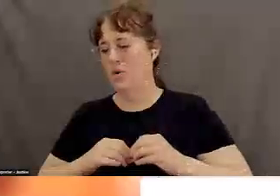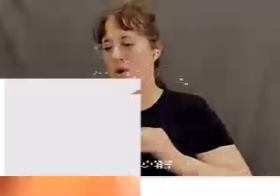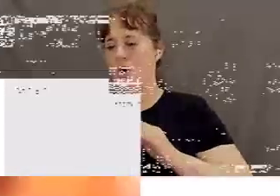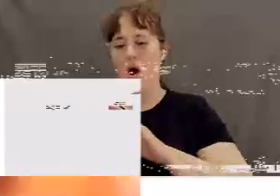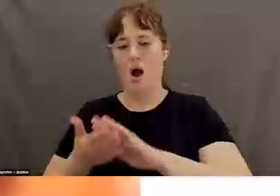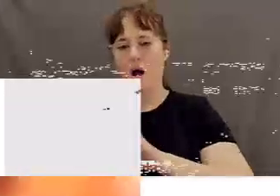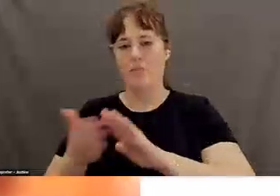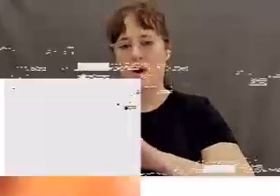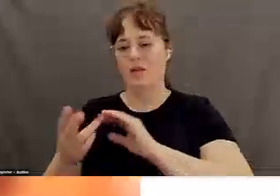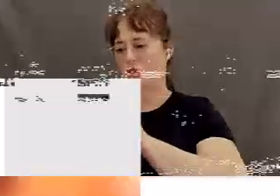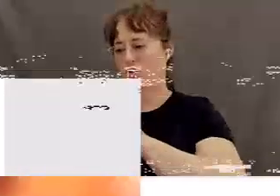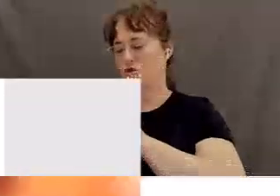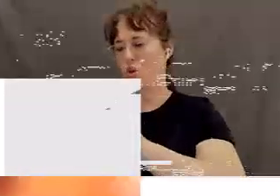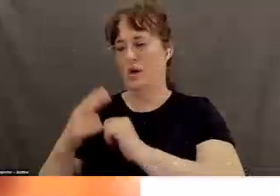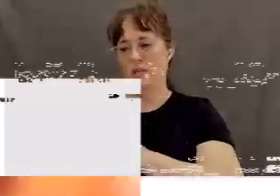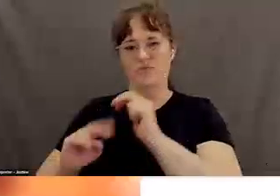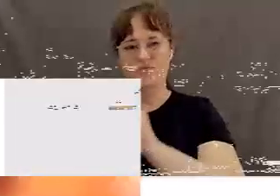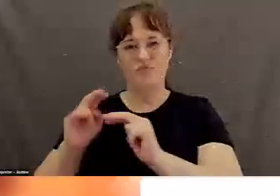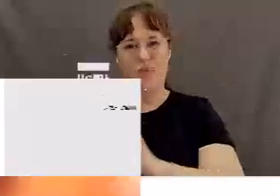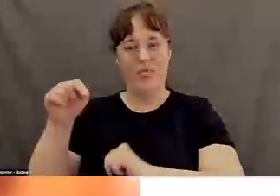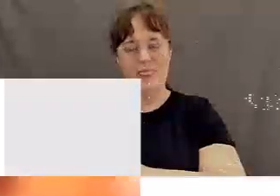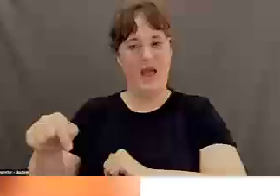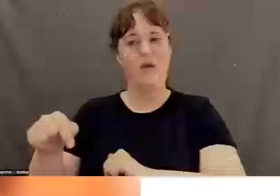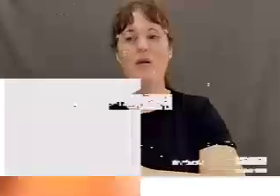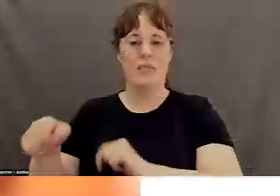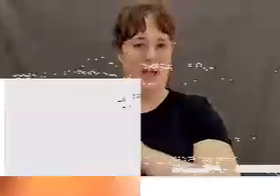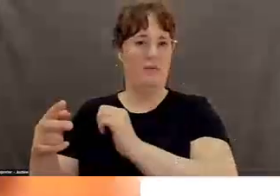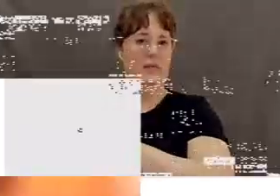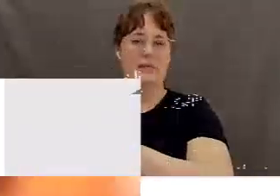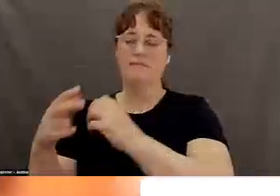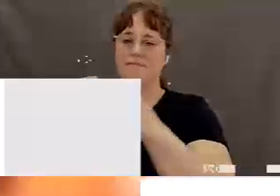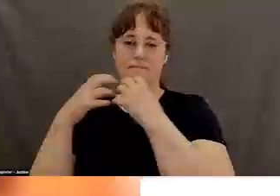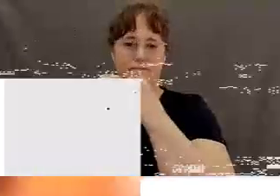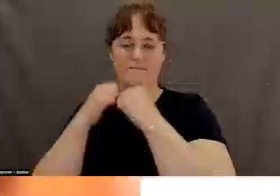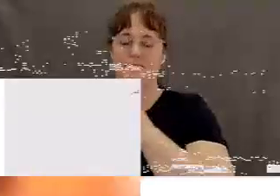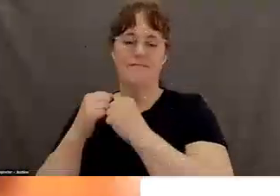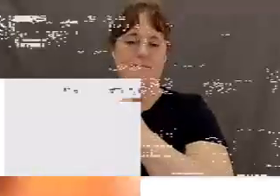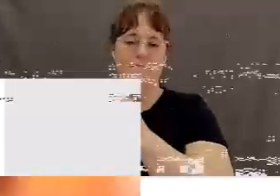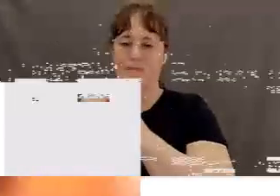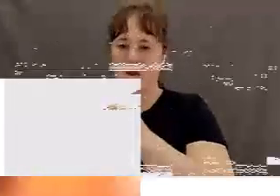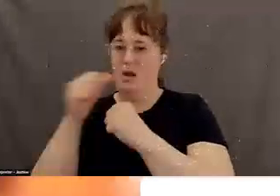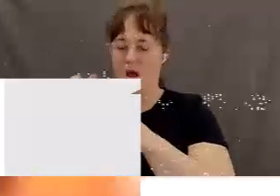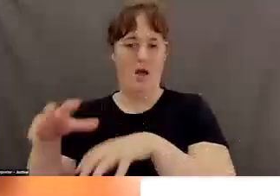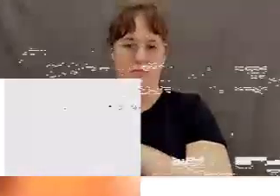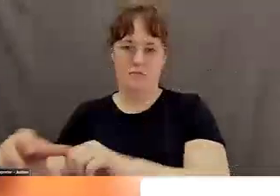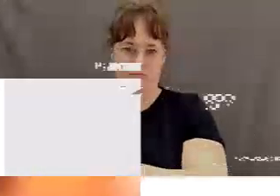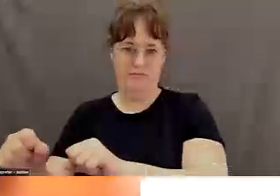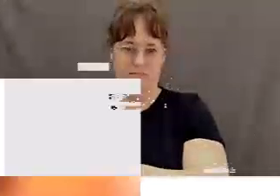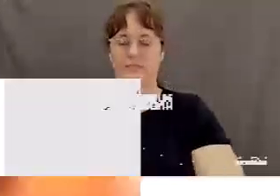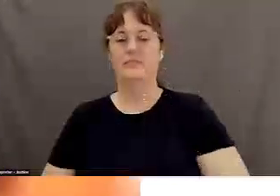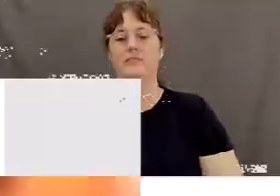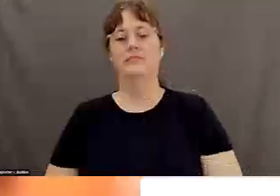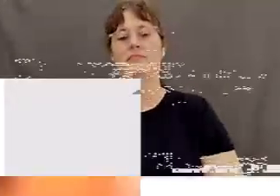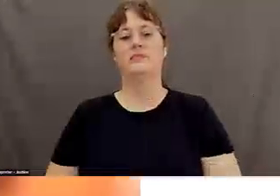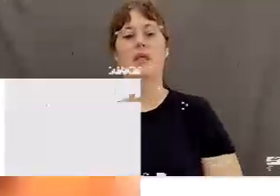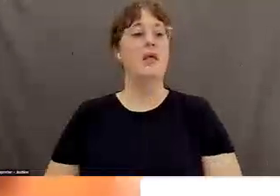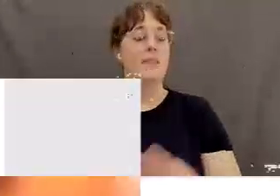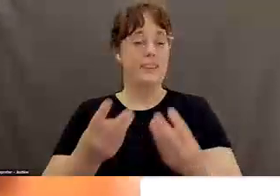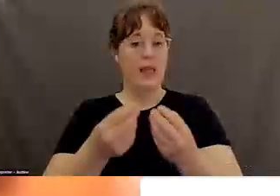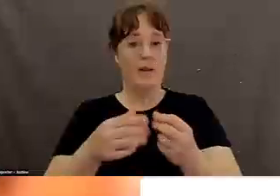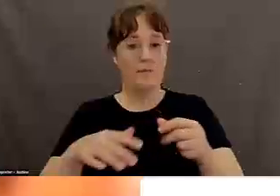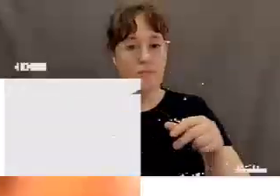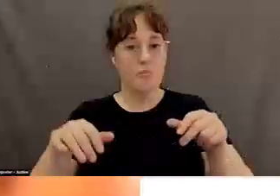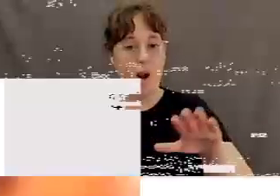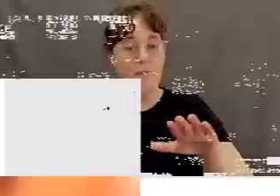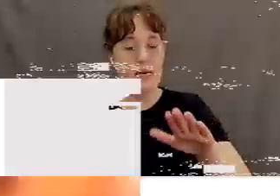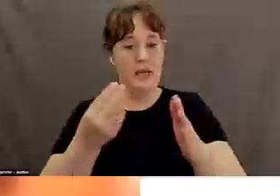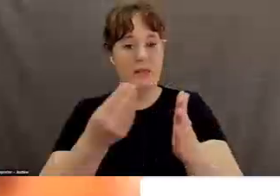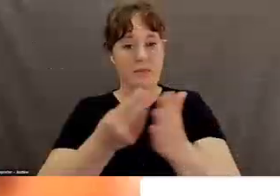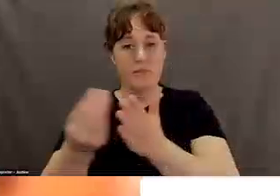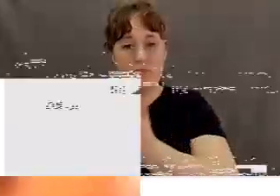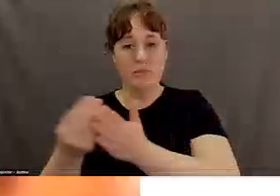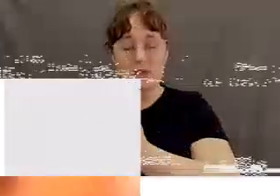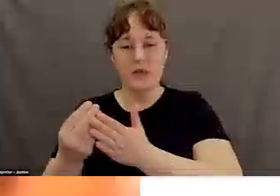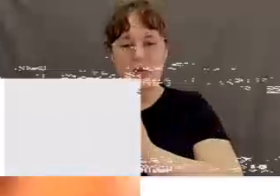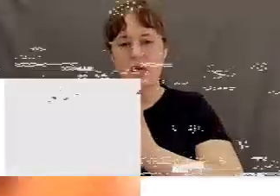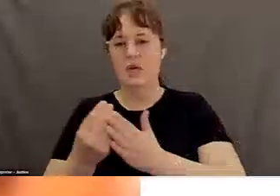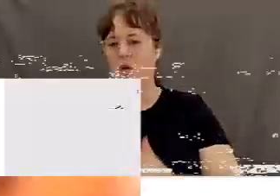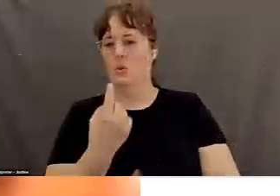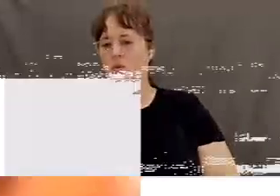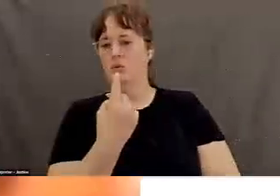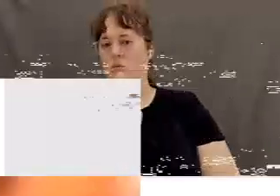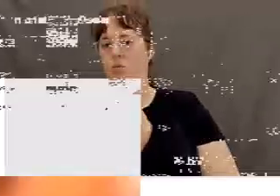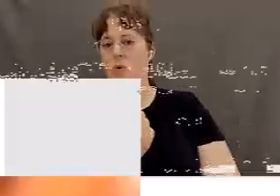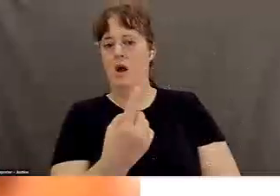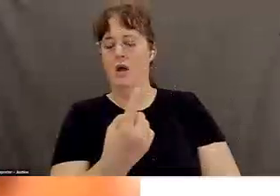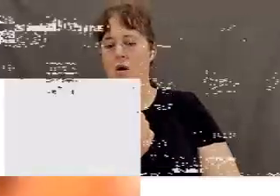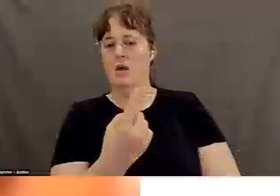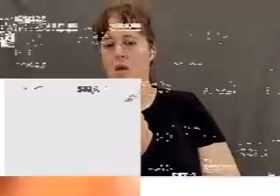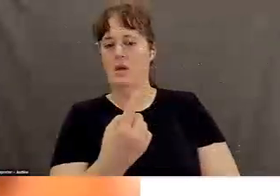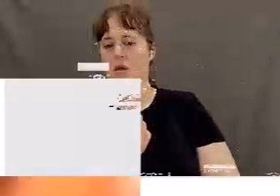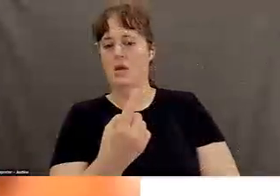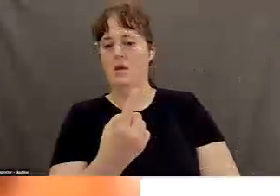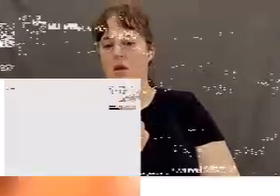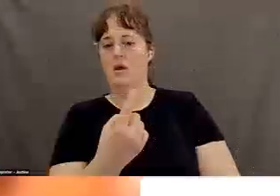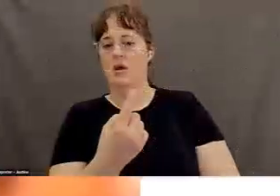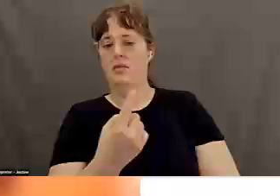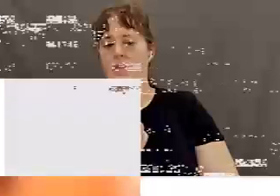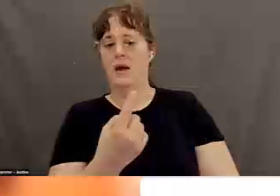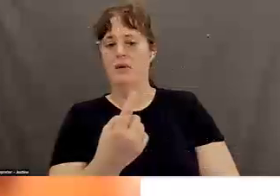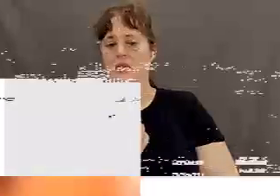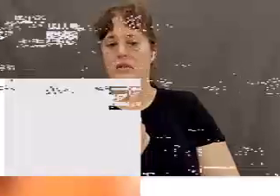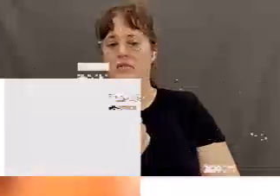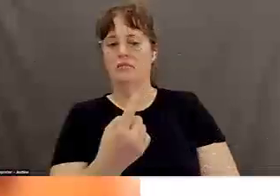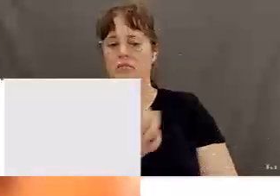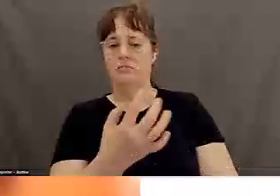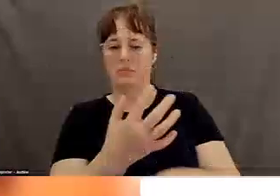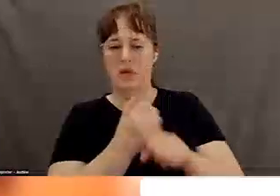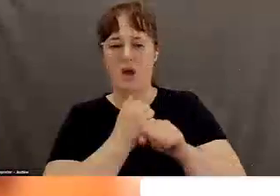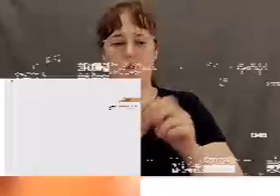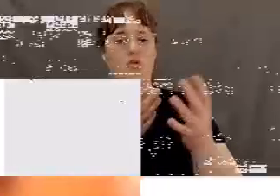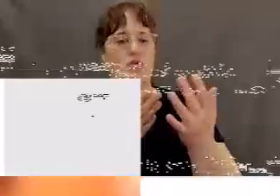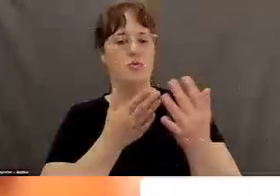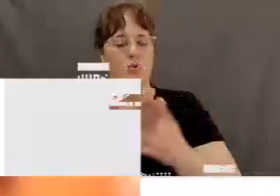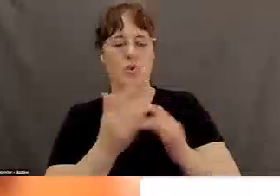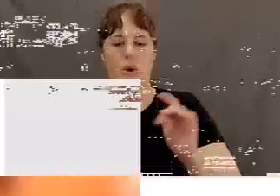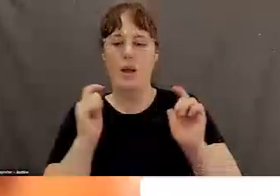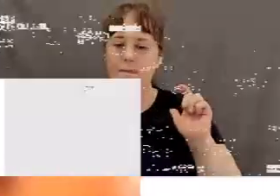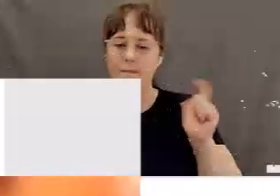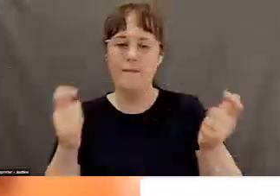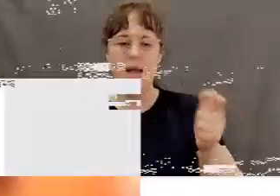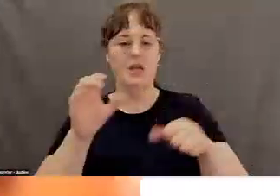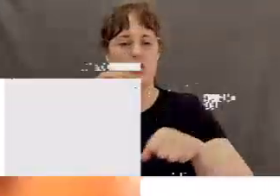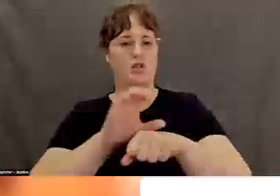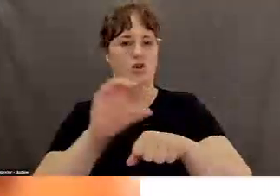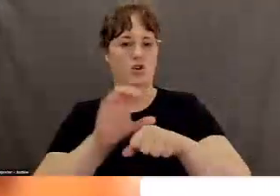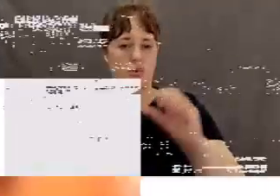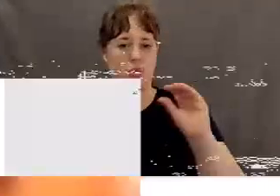Boardroom: In that area, which was preserved, and the property acquisition was, as I understand it, mostly one property acquired through a megachurch organization. I know there's been a lot of negotiations with the City of Federal Way.